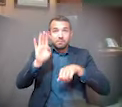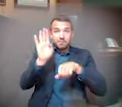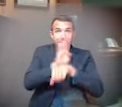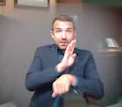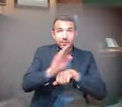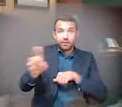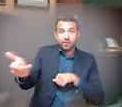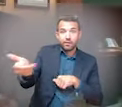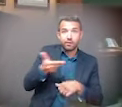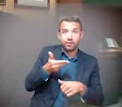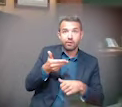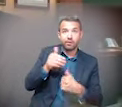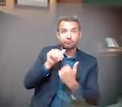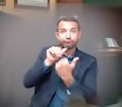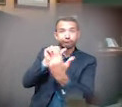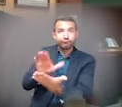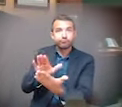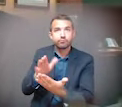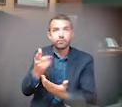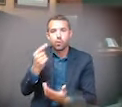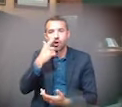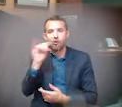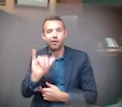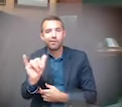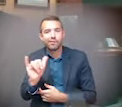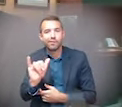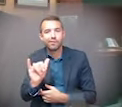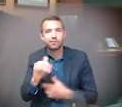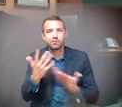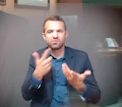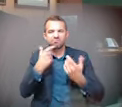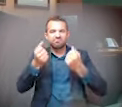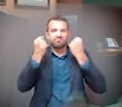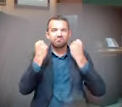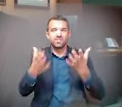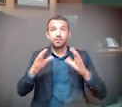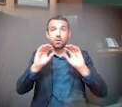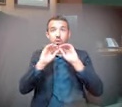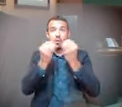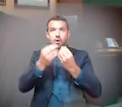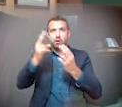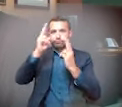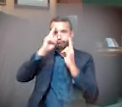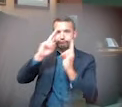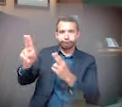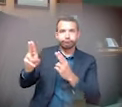Some of the organizations that I respect the most, their staff are full of predominantly white women.